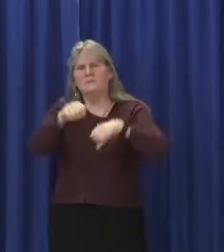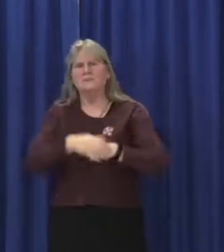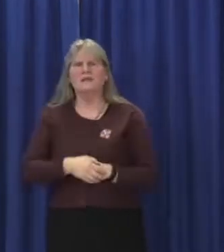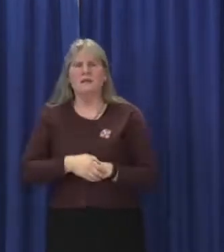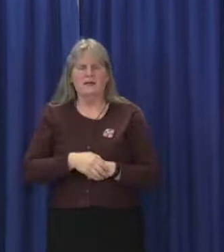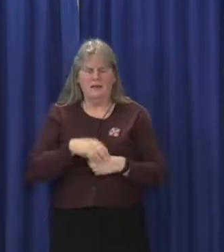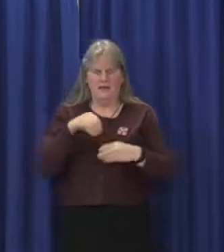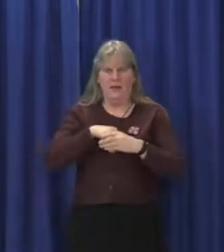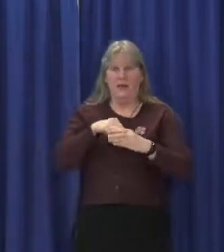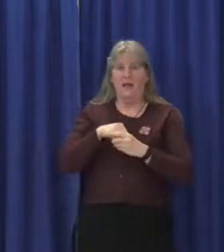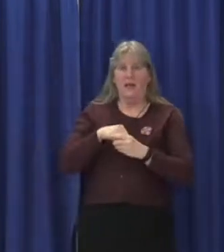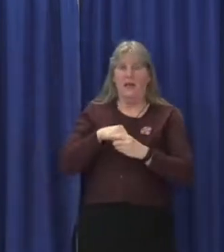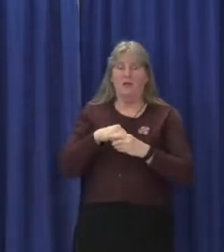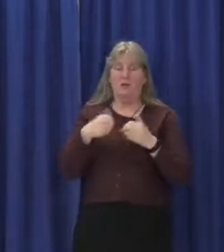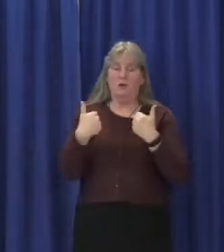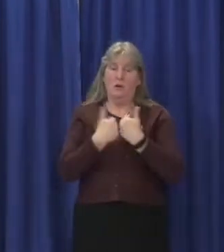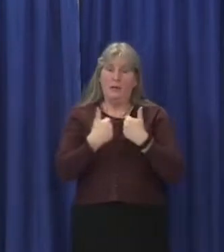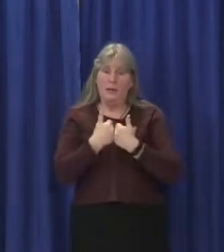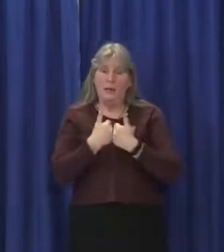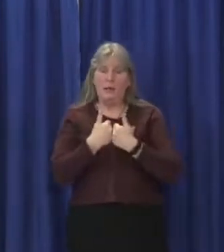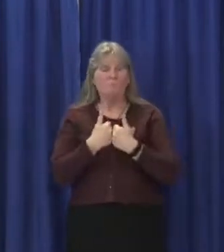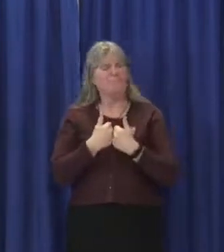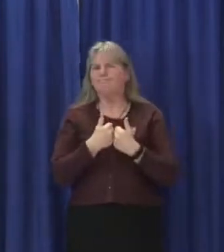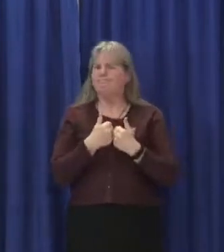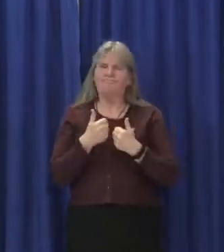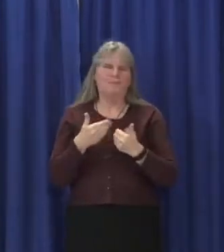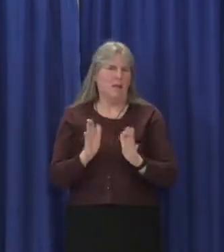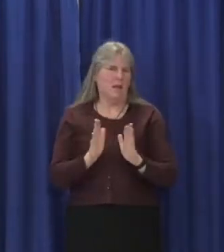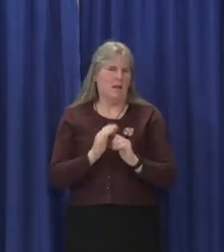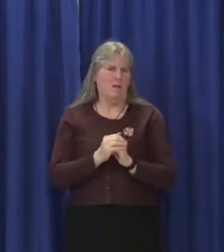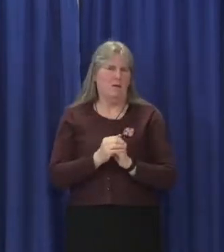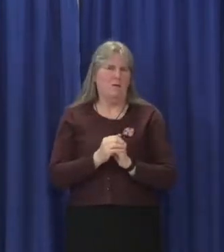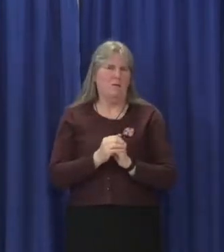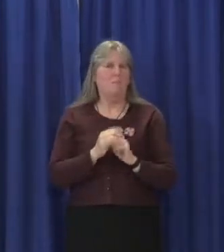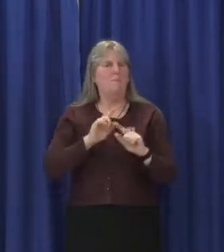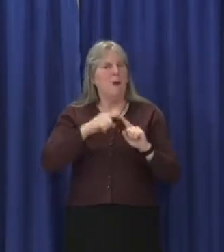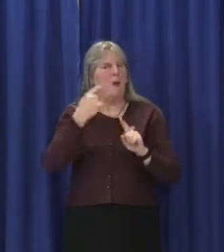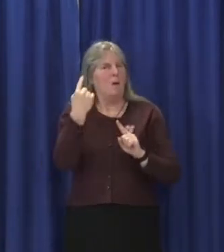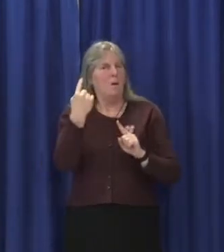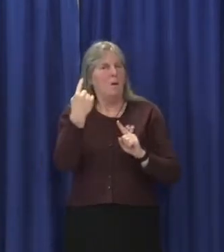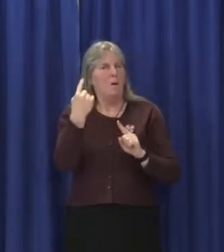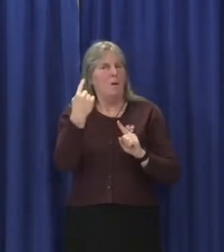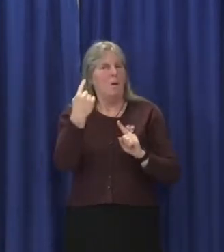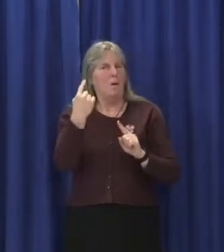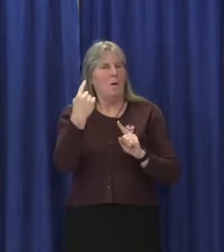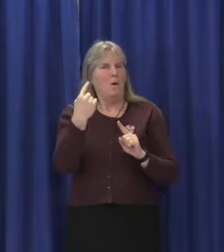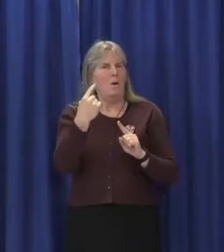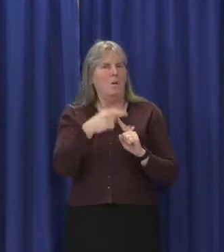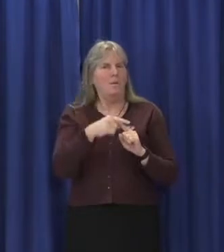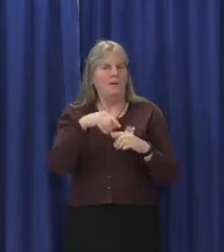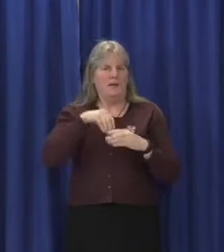or practices, except indoor-- indoor recreational activities